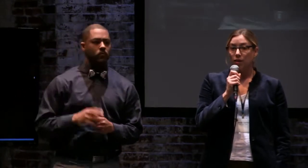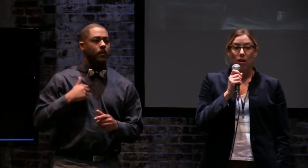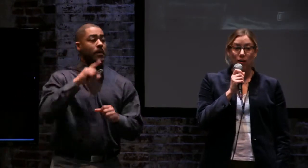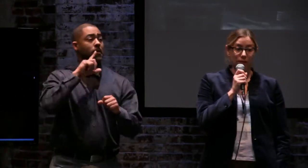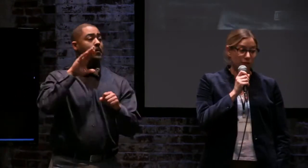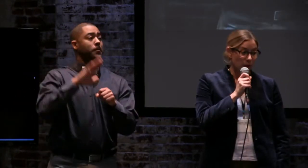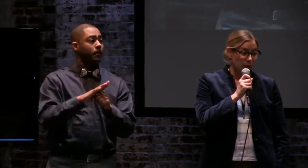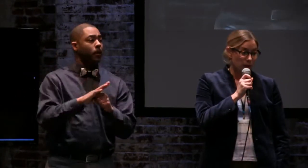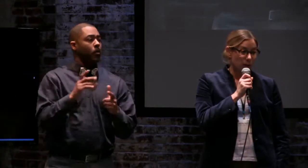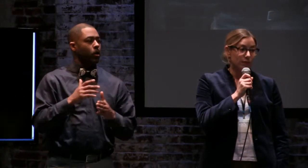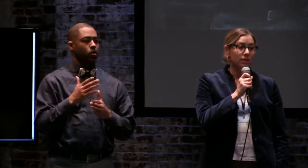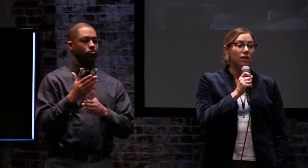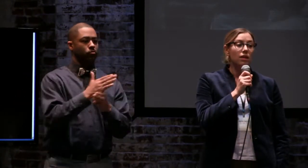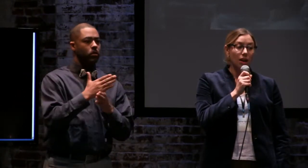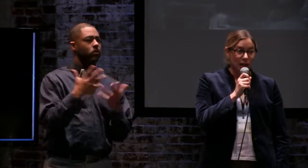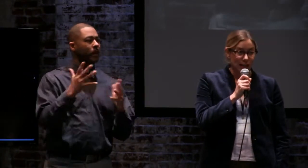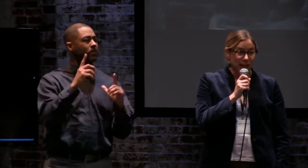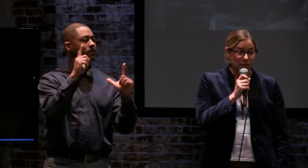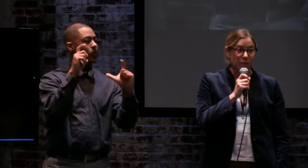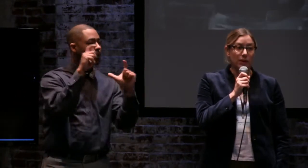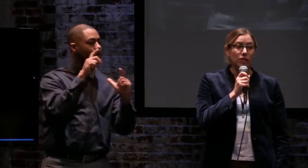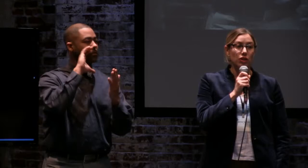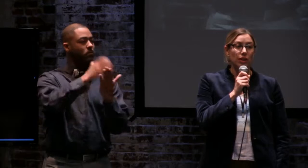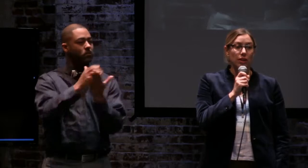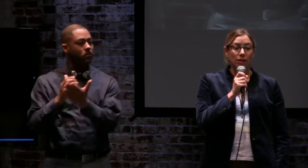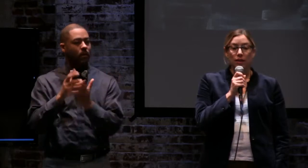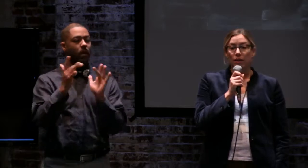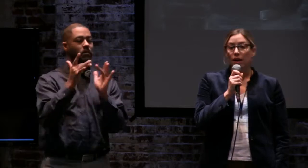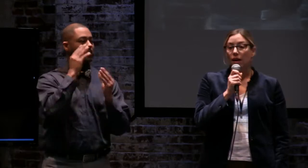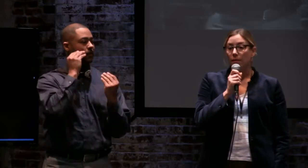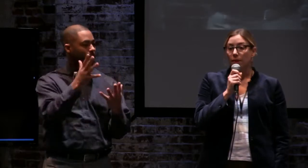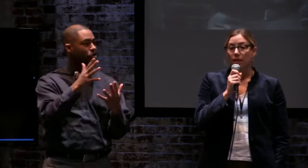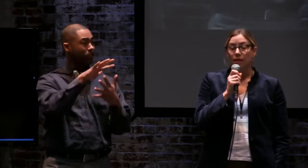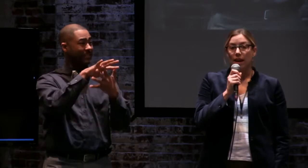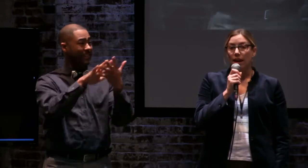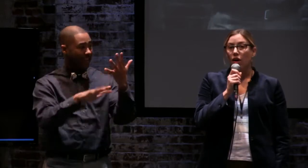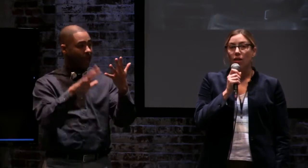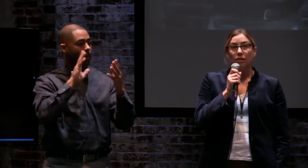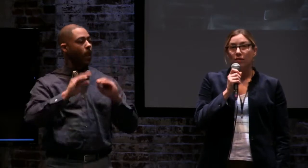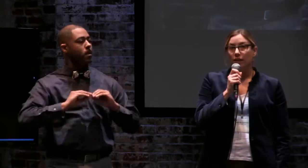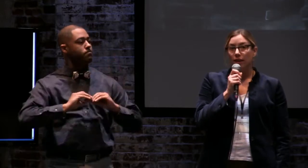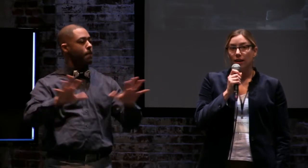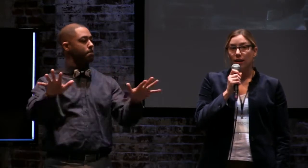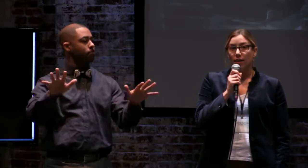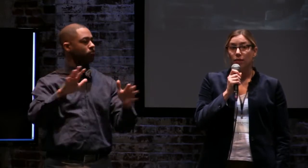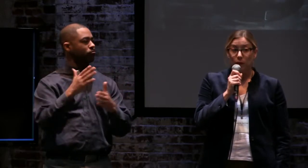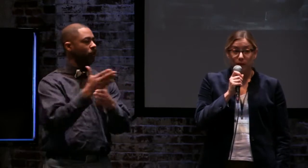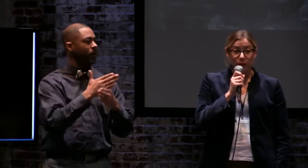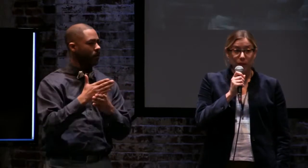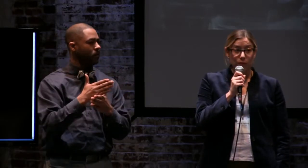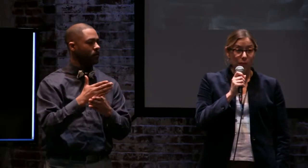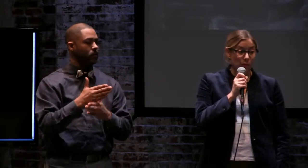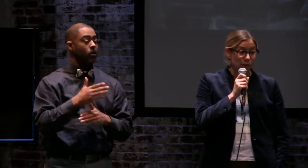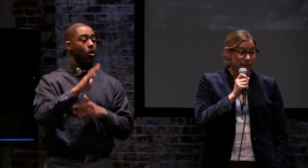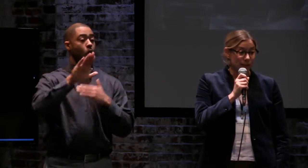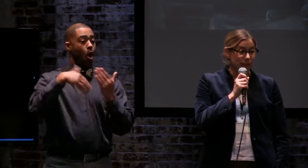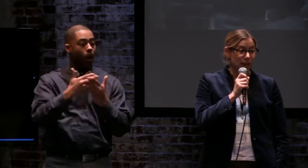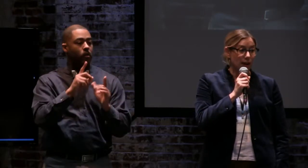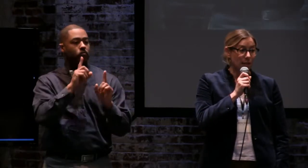all of the photos, the contact information, all of the forthcoming reports